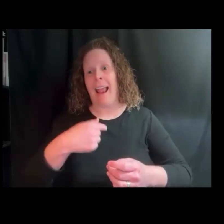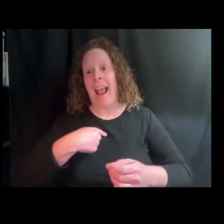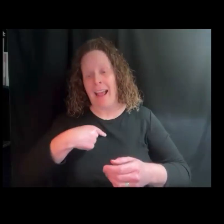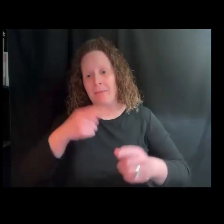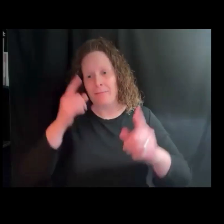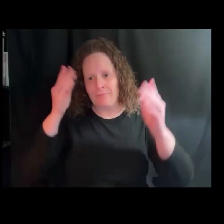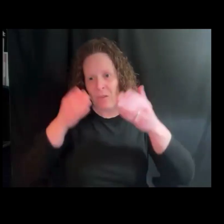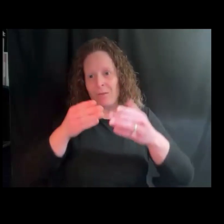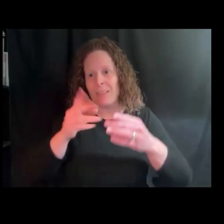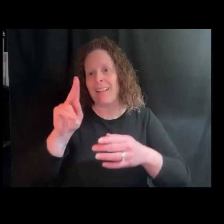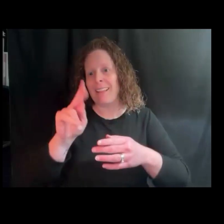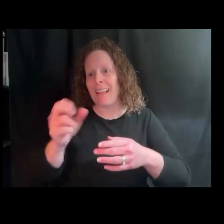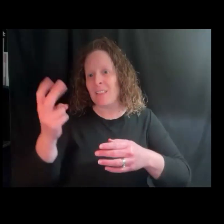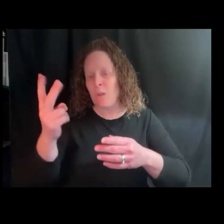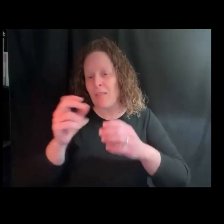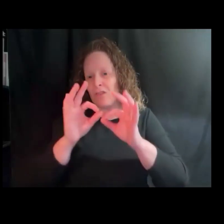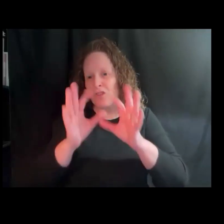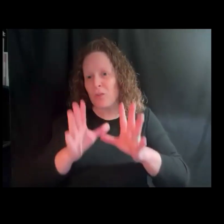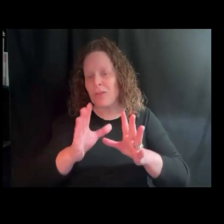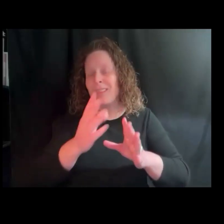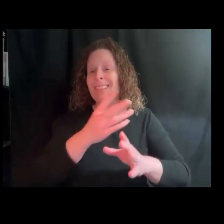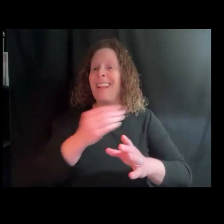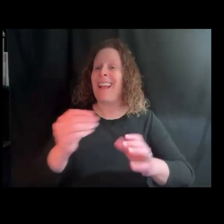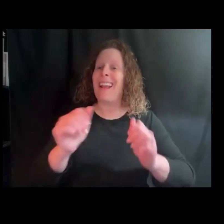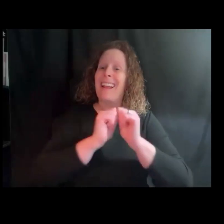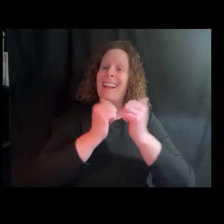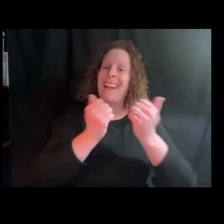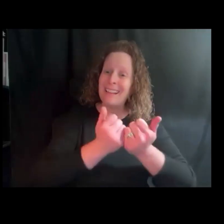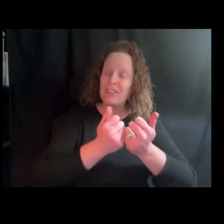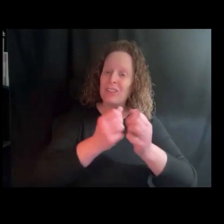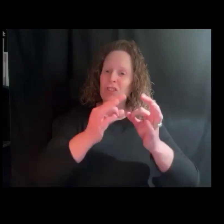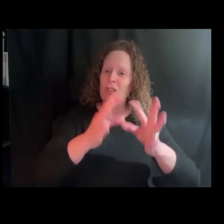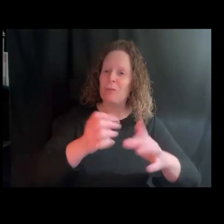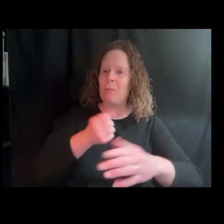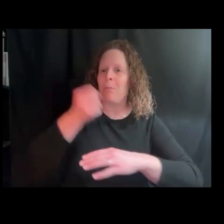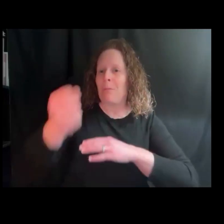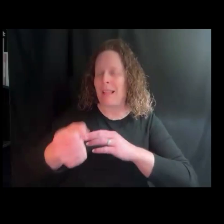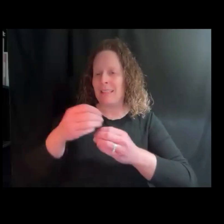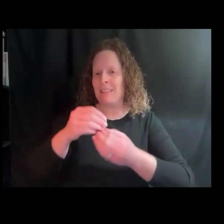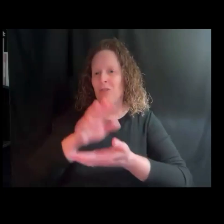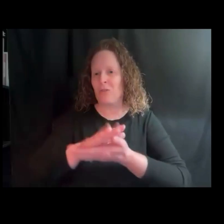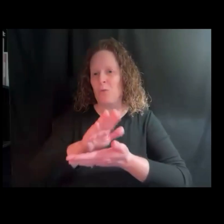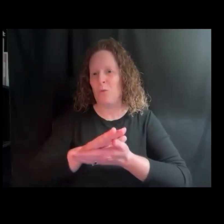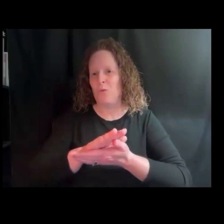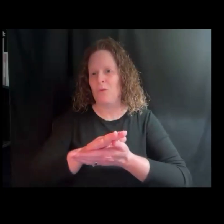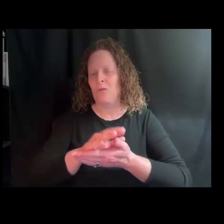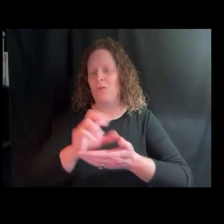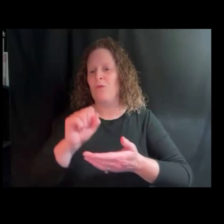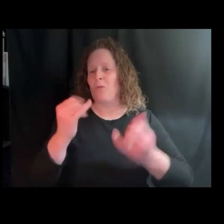And I am focused on K through 12 interpreters and agency interpreters who are